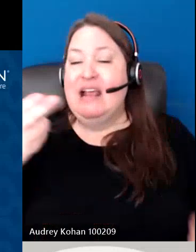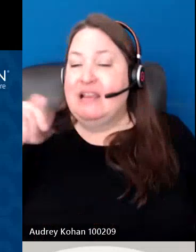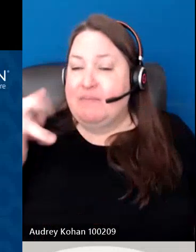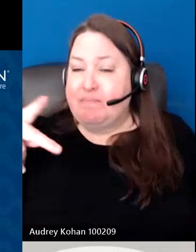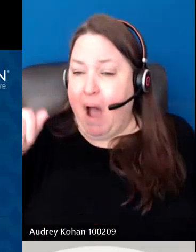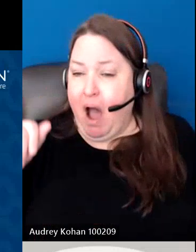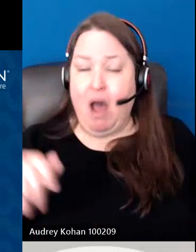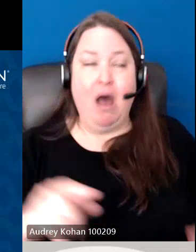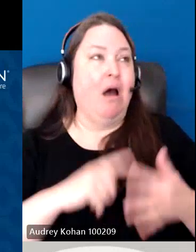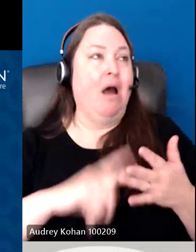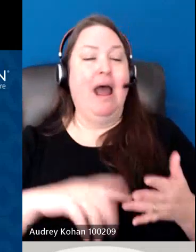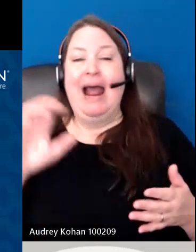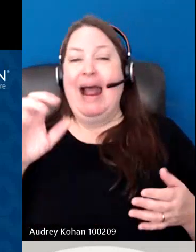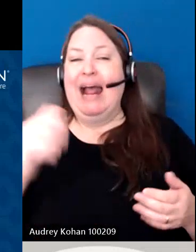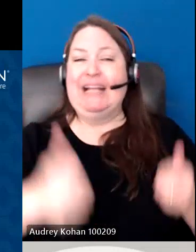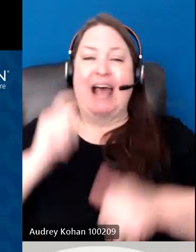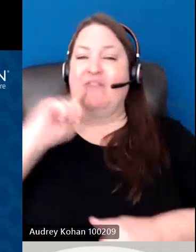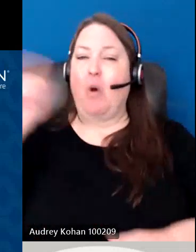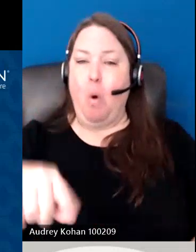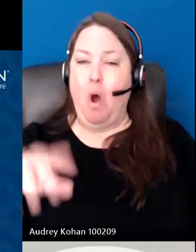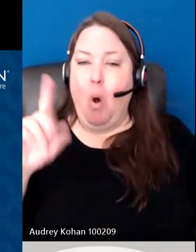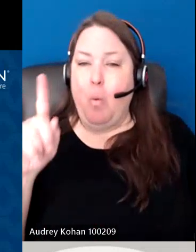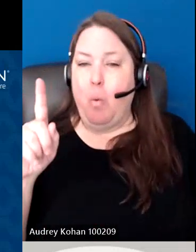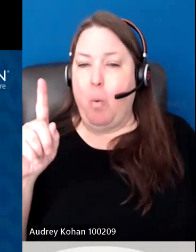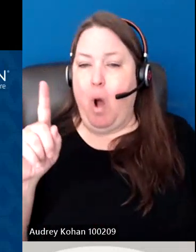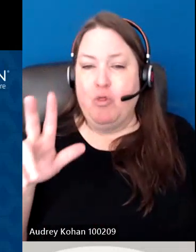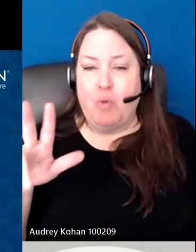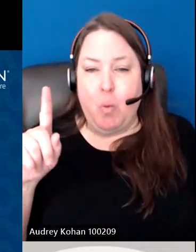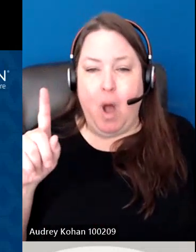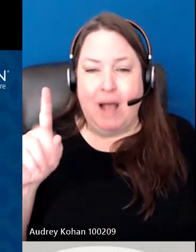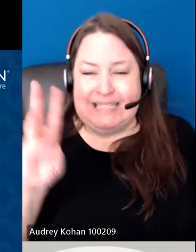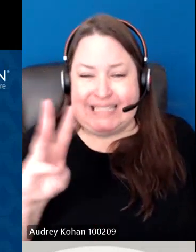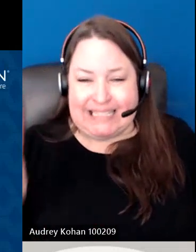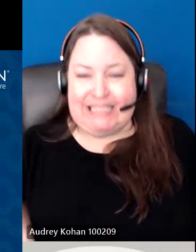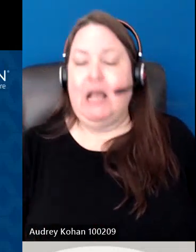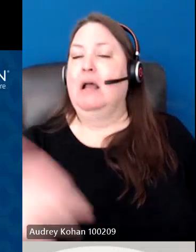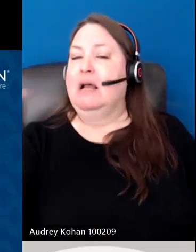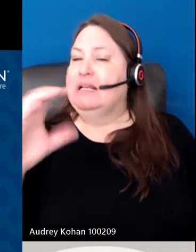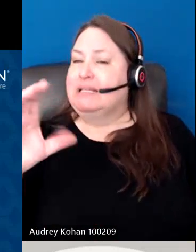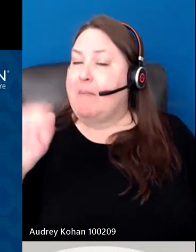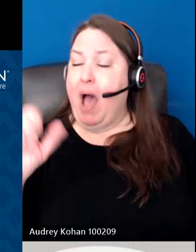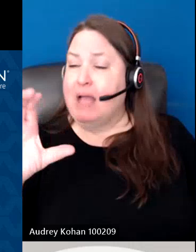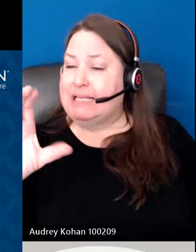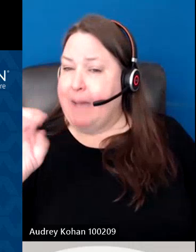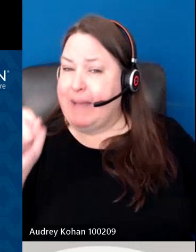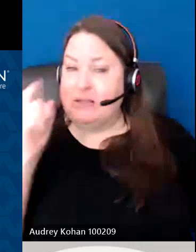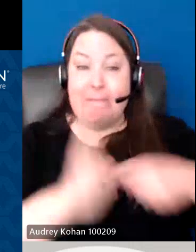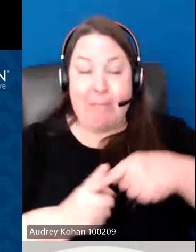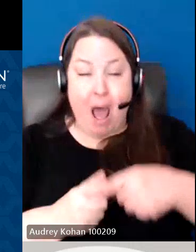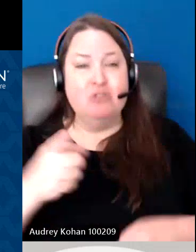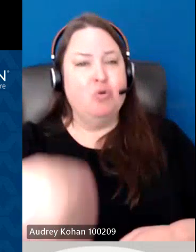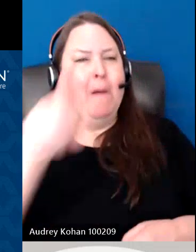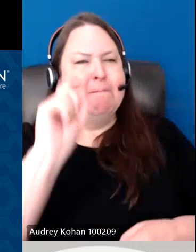executive order 13166 CMS and let's not forget additionally that you must comply with standards